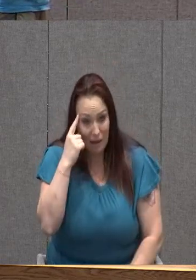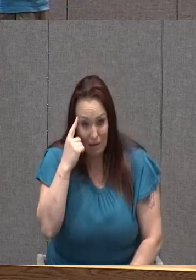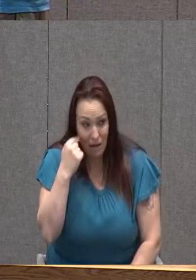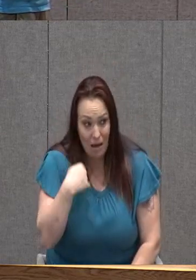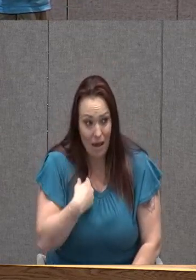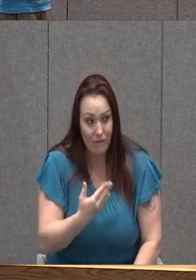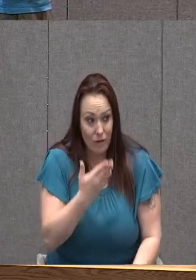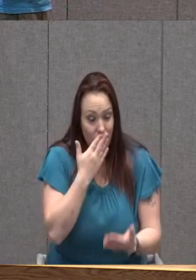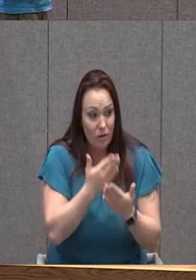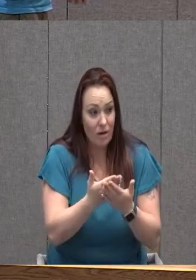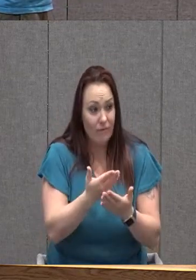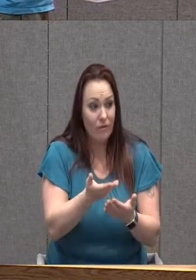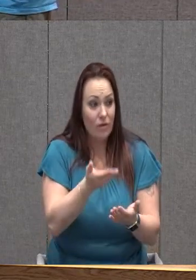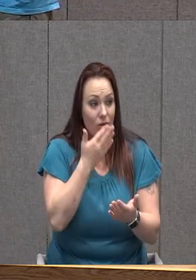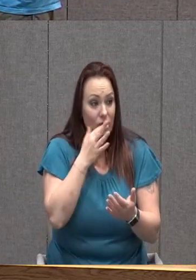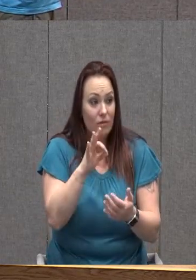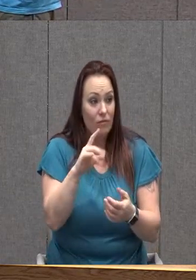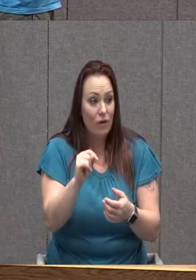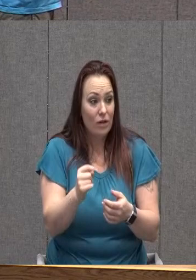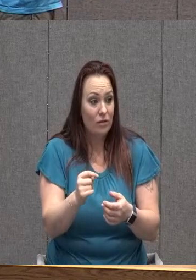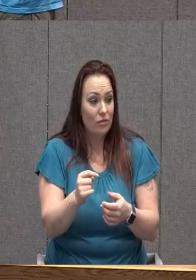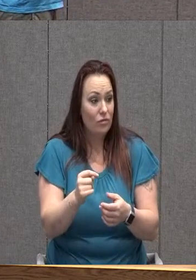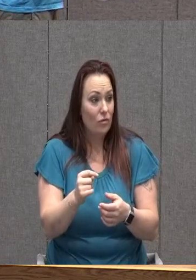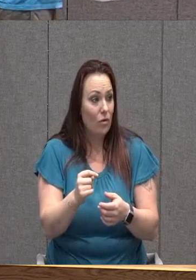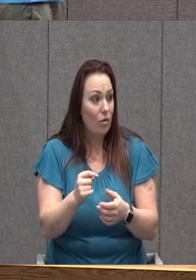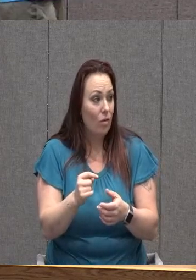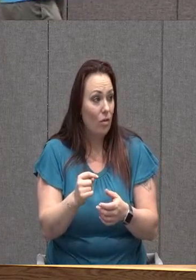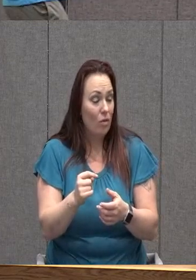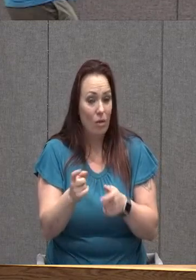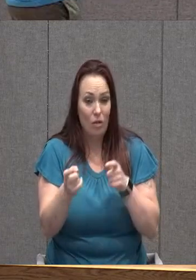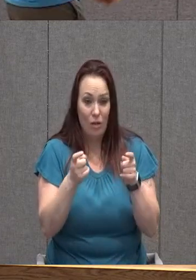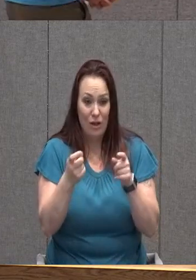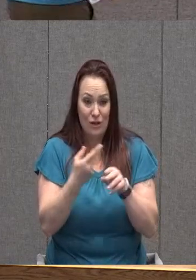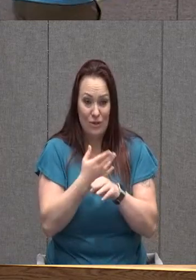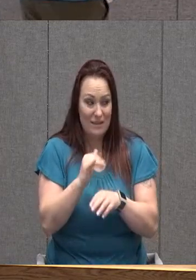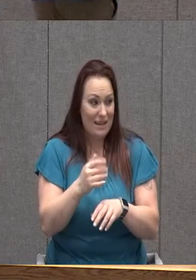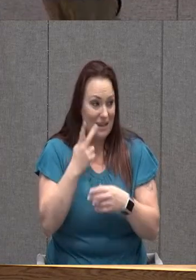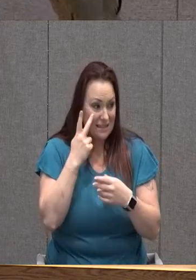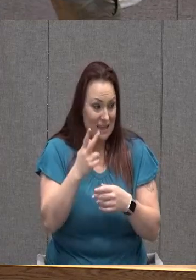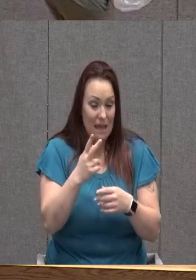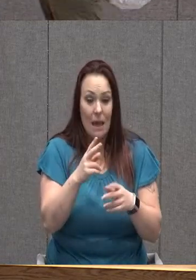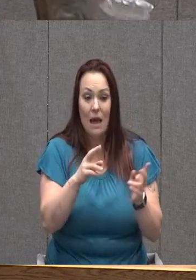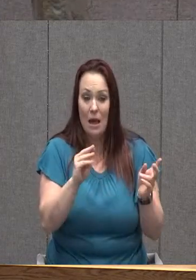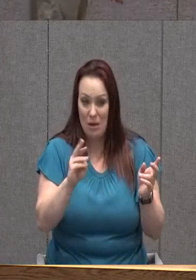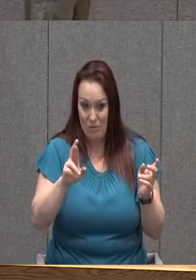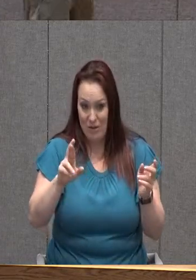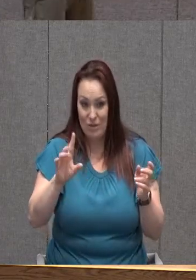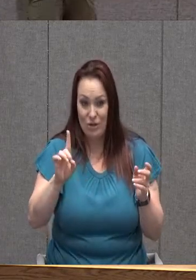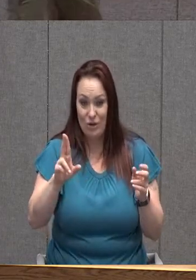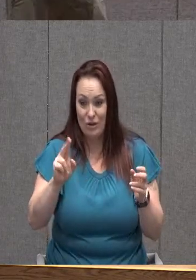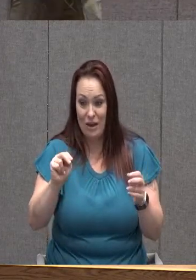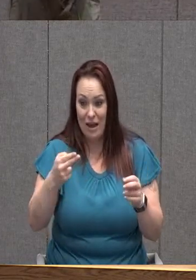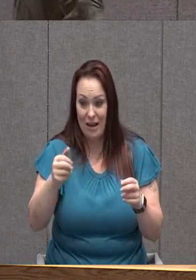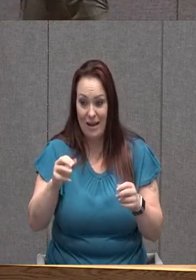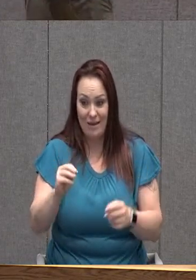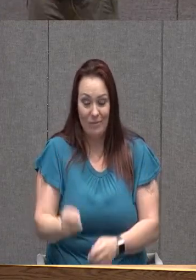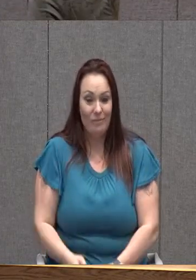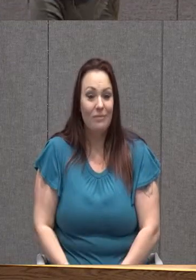I have good enough foot control to use this one. All right, Mr Dunham, lets see it, this one would also work for volleyballs,